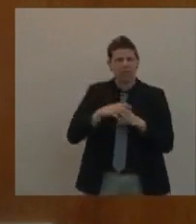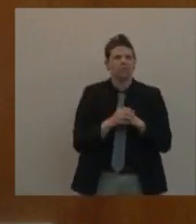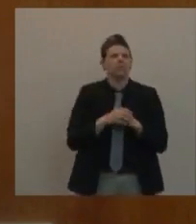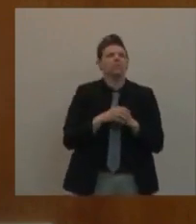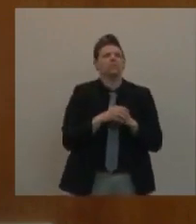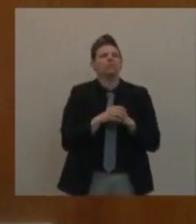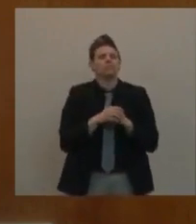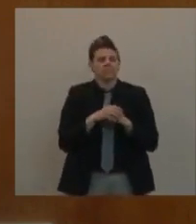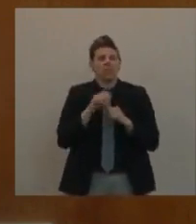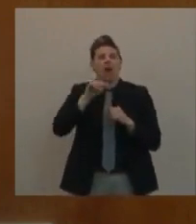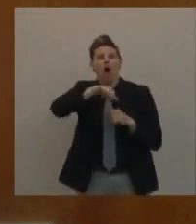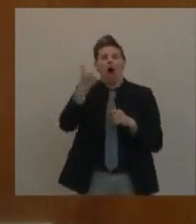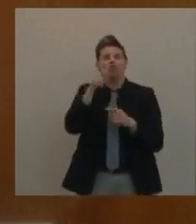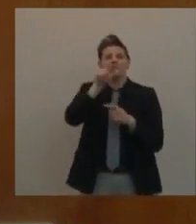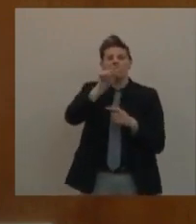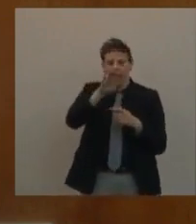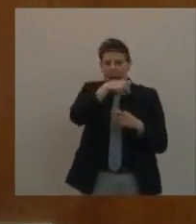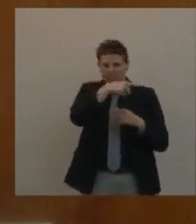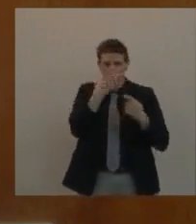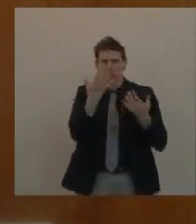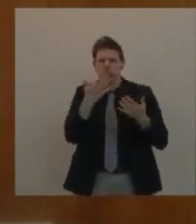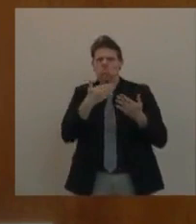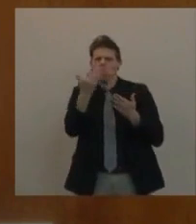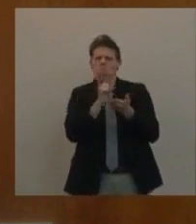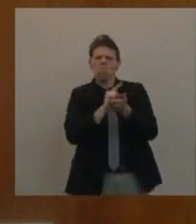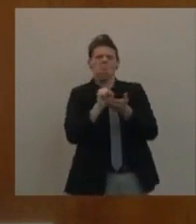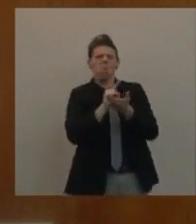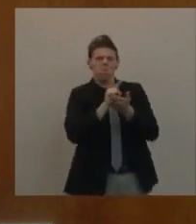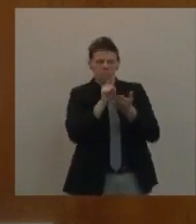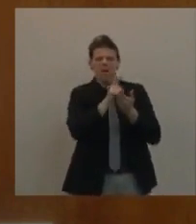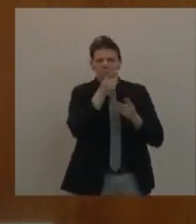WE ARE VERY PROUD OF THAT PARTNERSHIP.